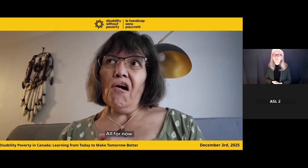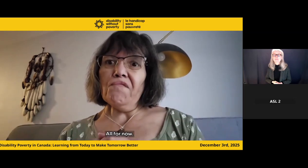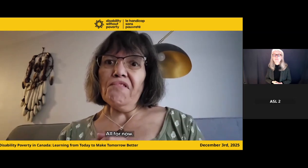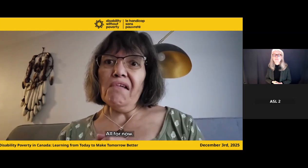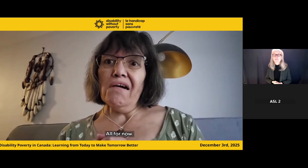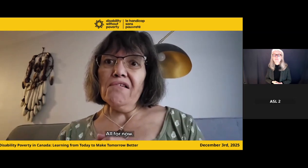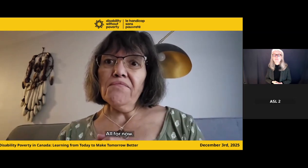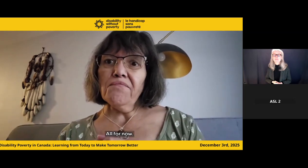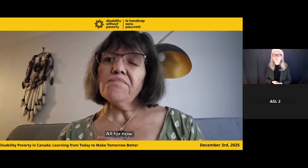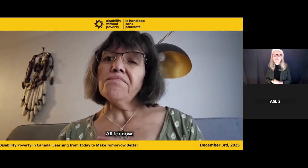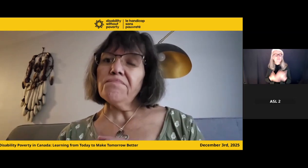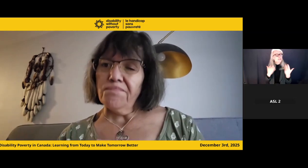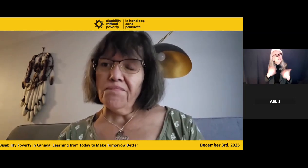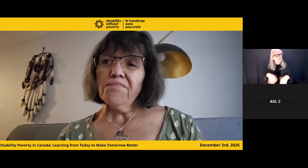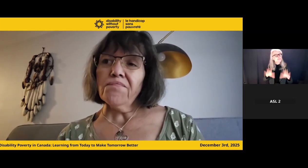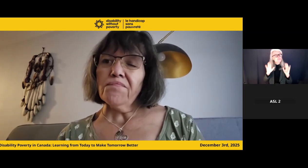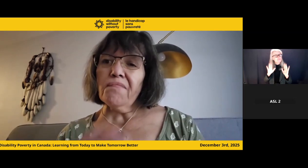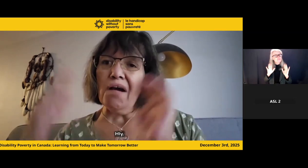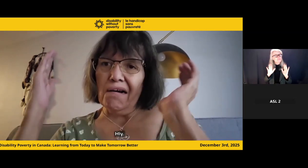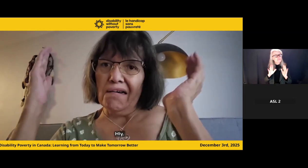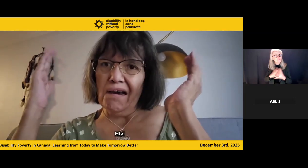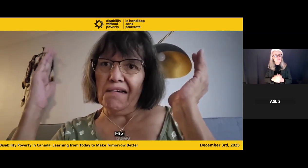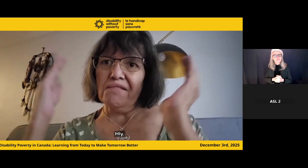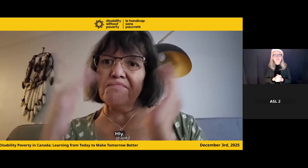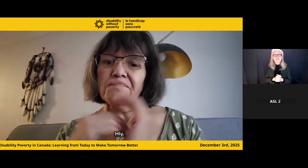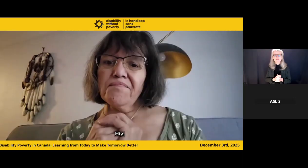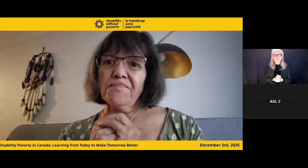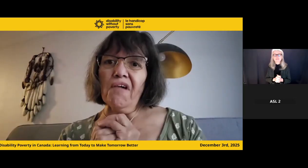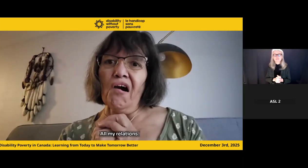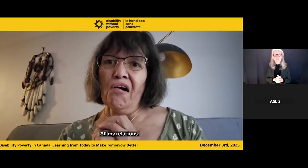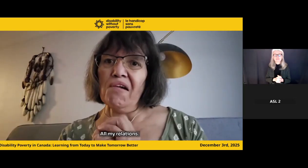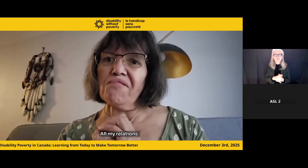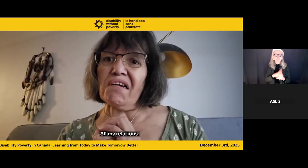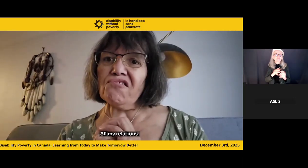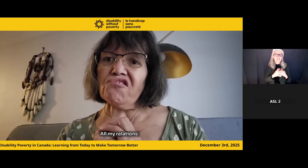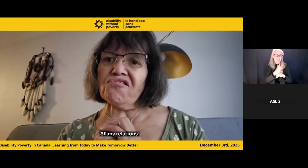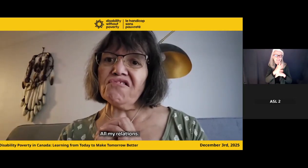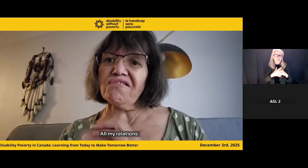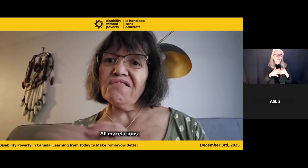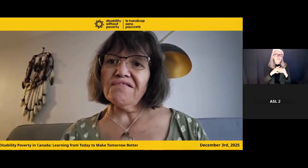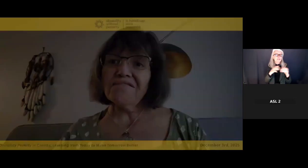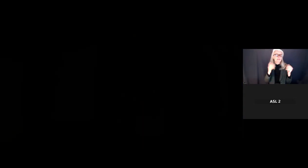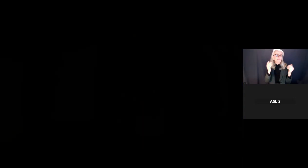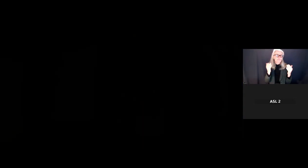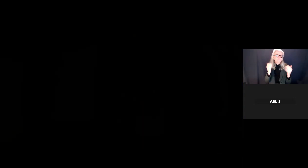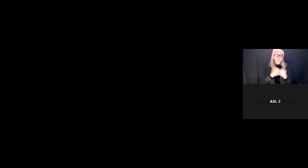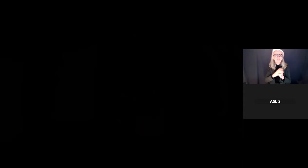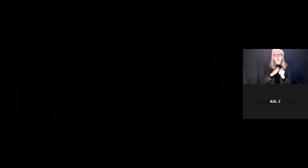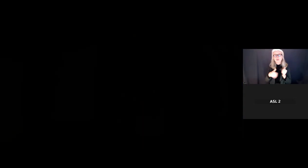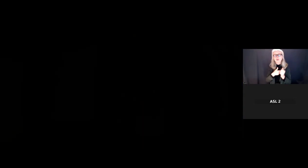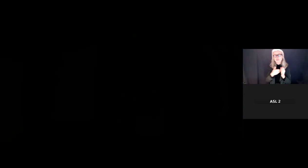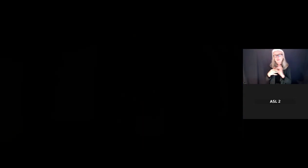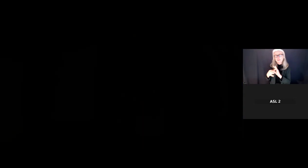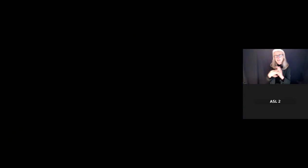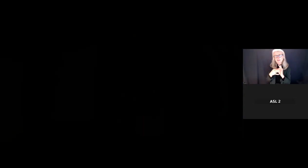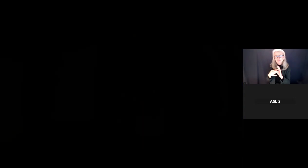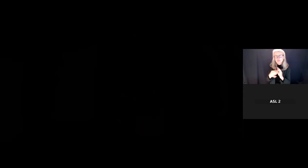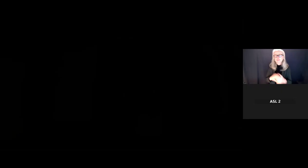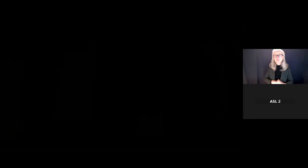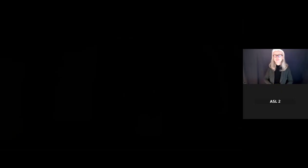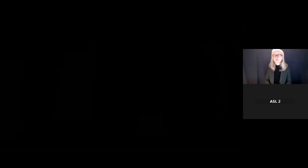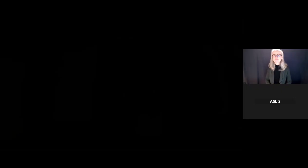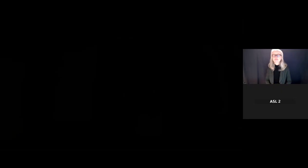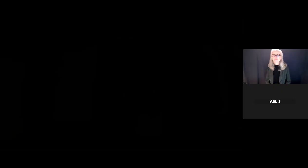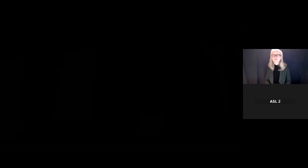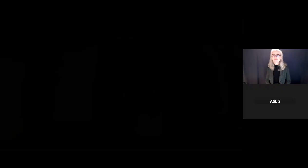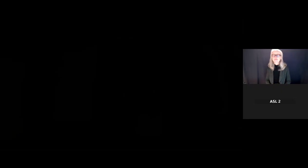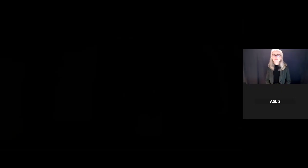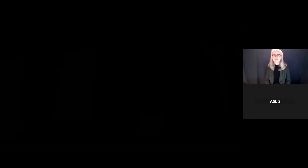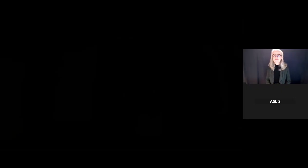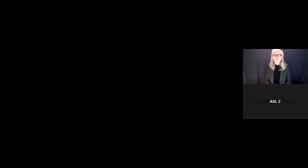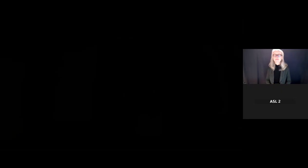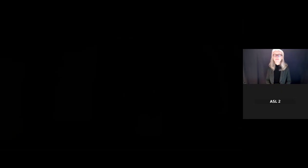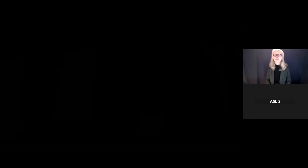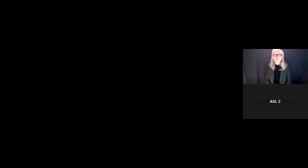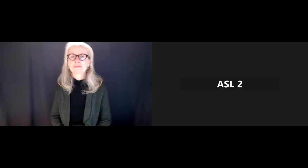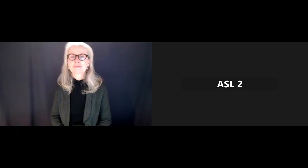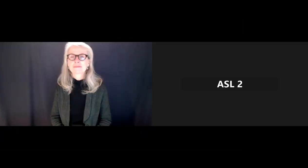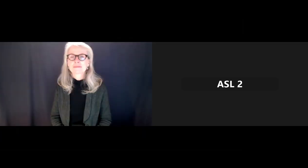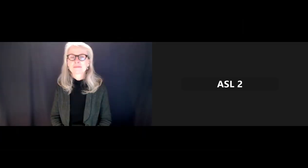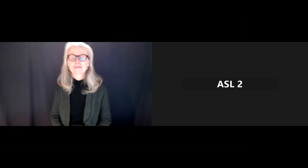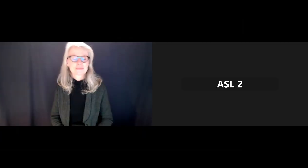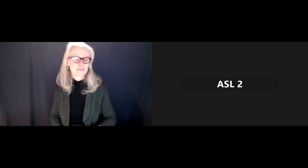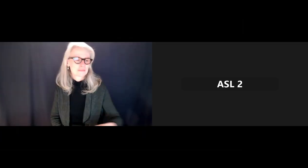All for now. Hi. Hi. all my relations.